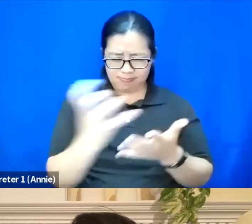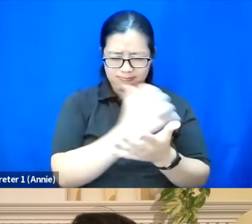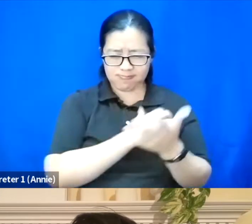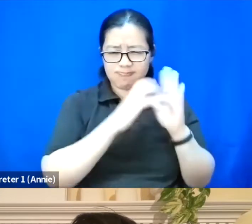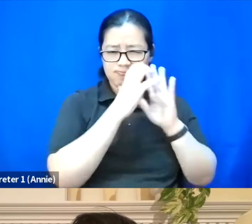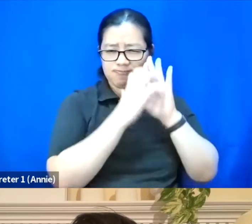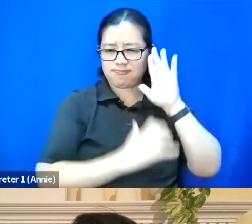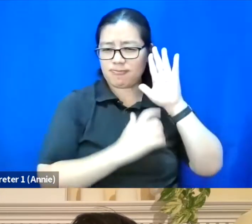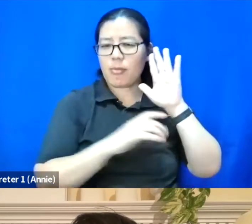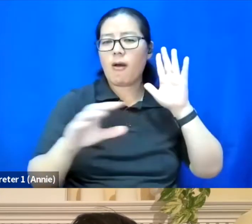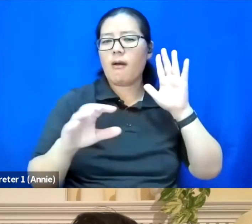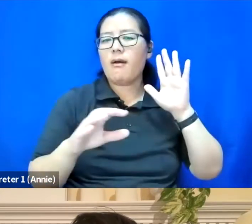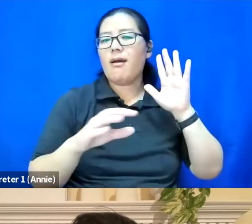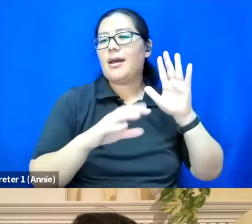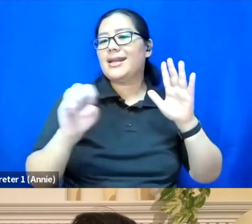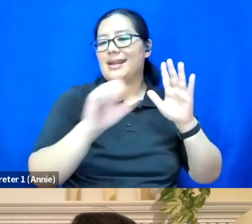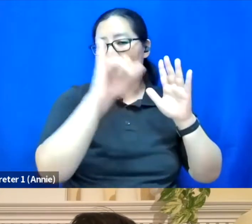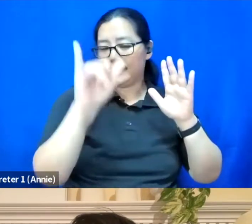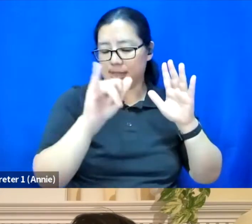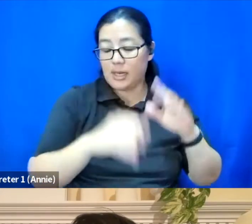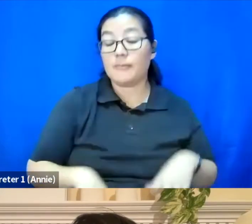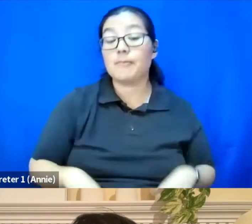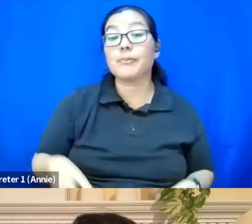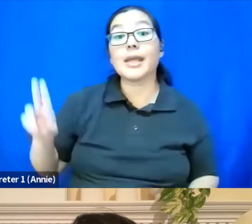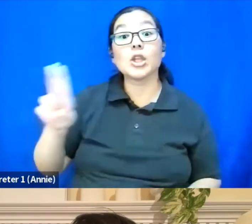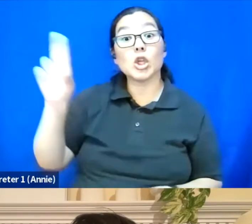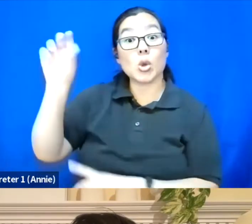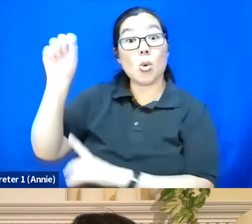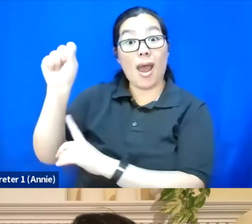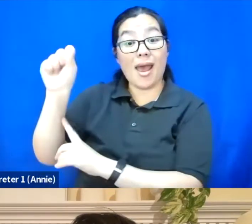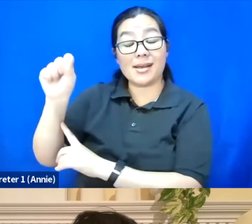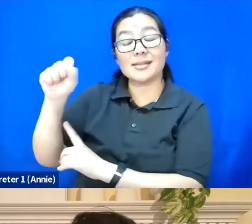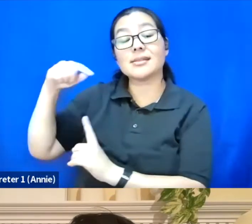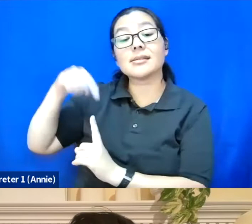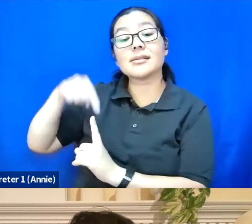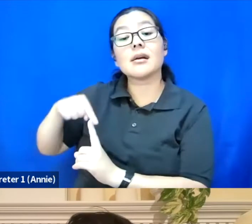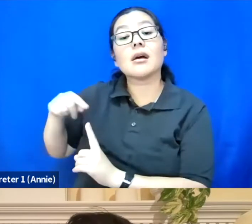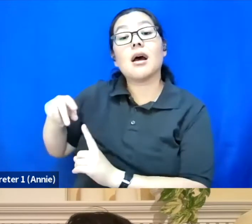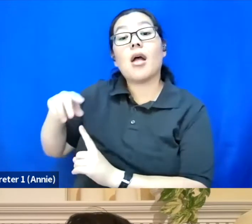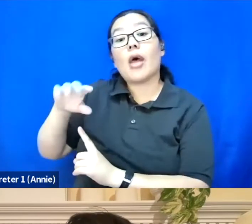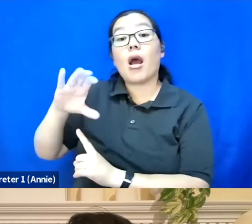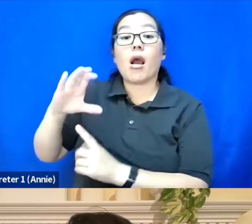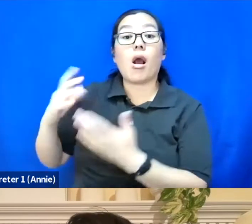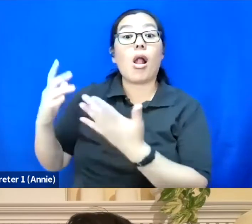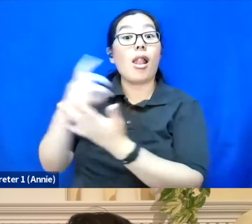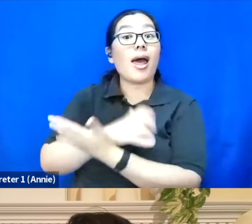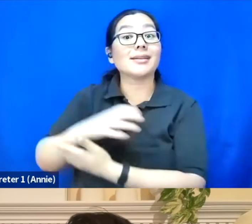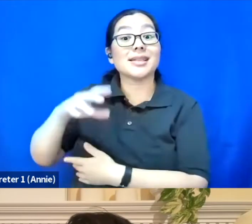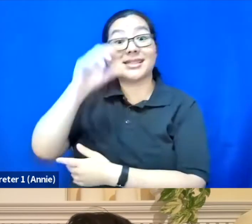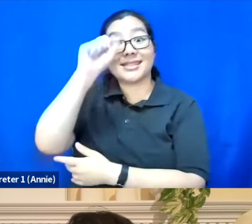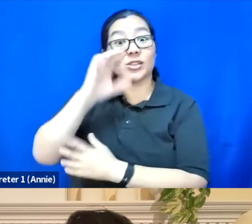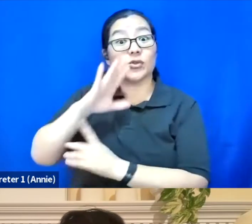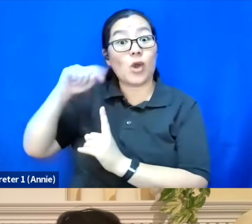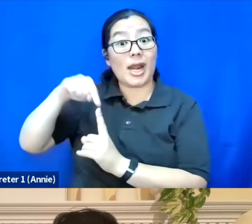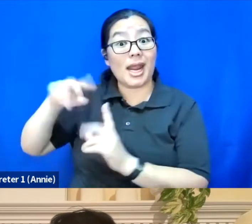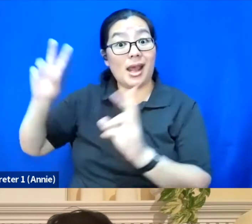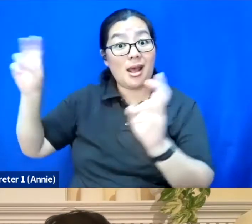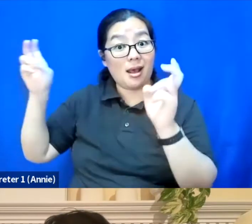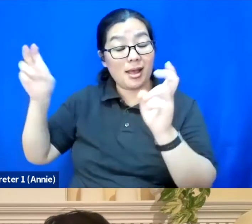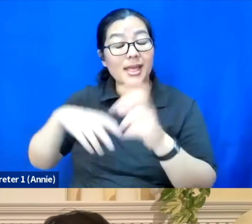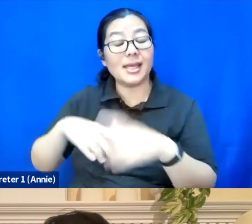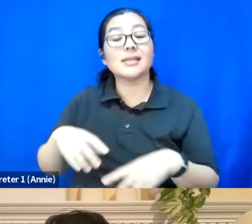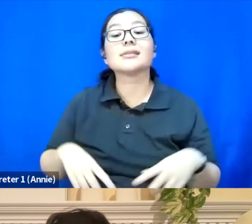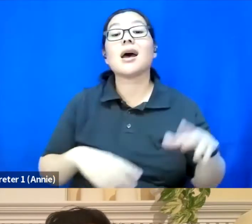a traditional memoirist might write about, like, their own advocacy work and write